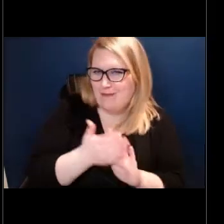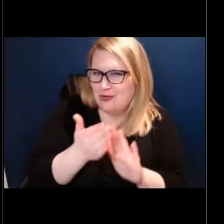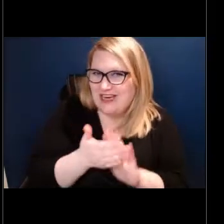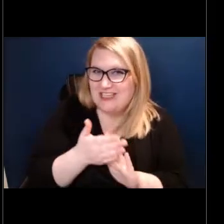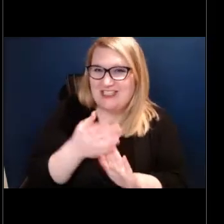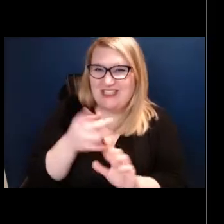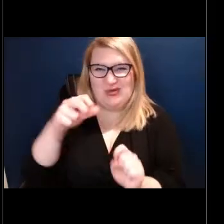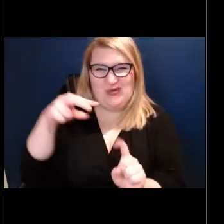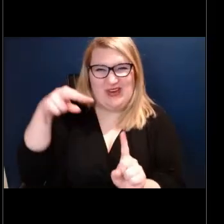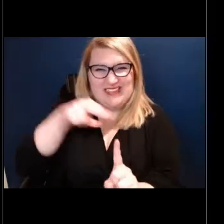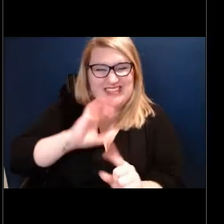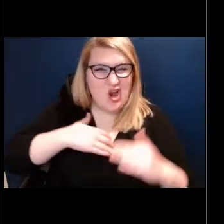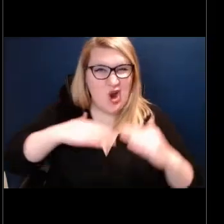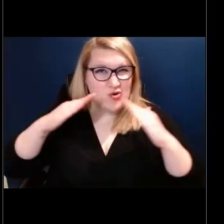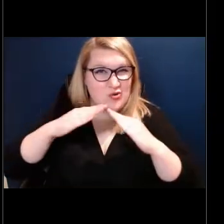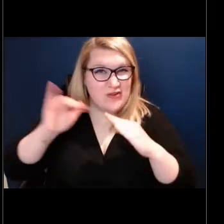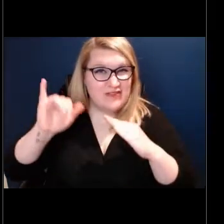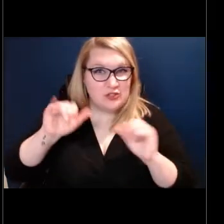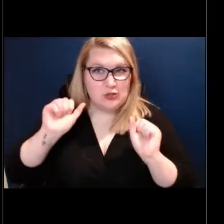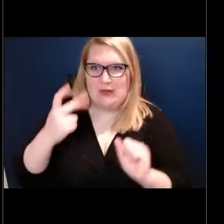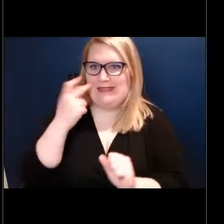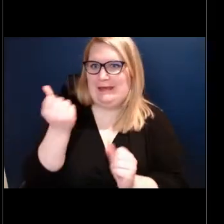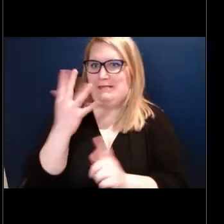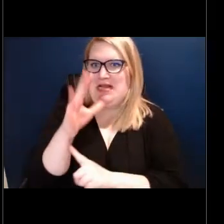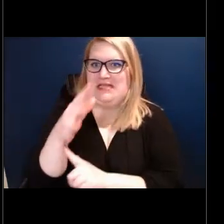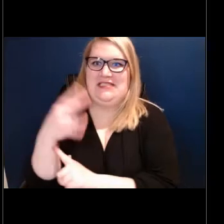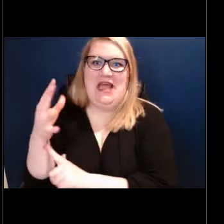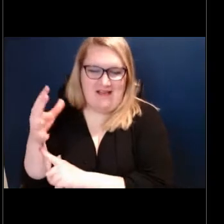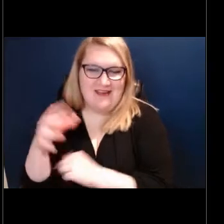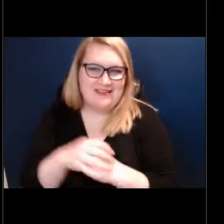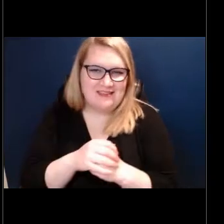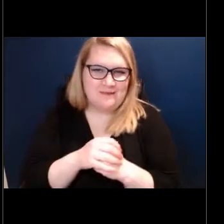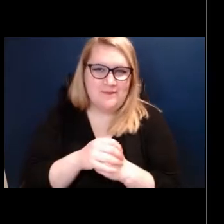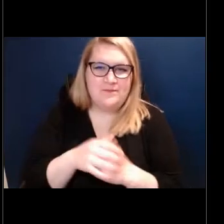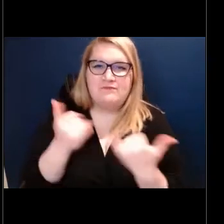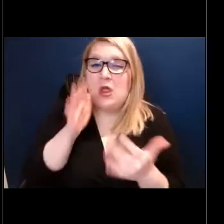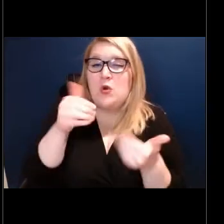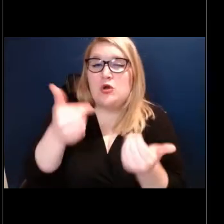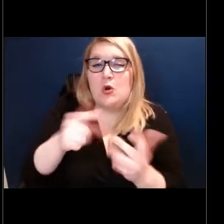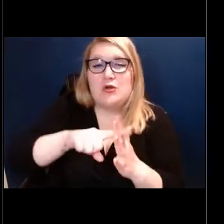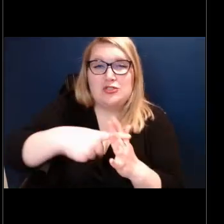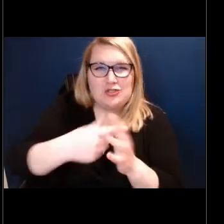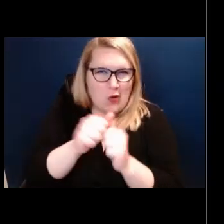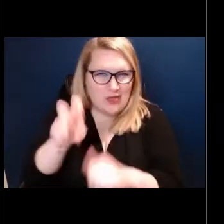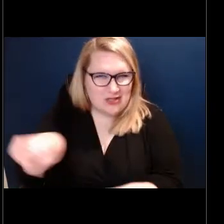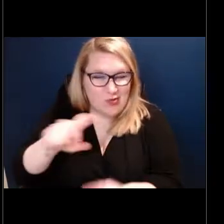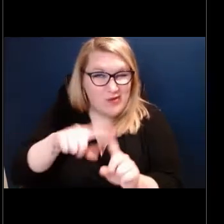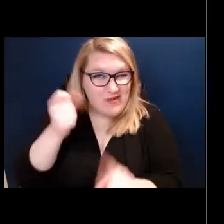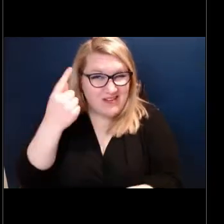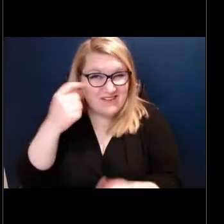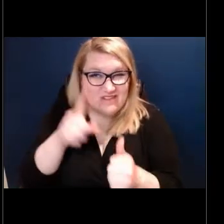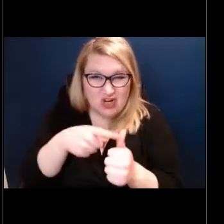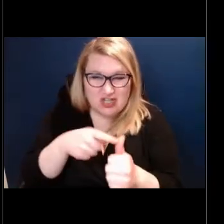where we have a lot of satellite antennas. So let's go ahead and go and start with our a tour. But first we'll talk a little bit about satellites